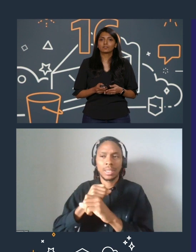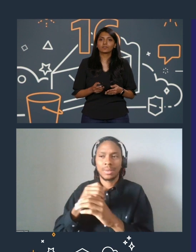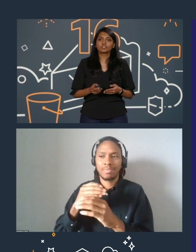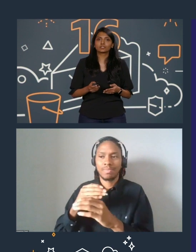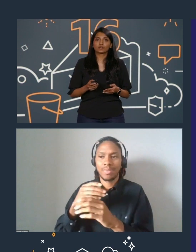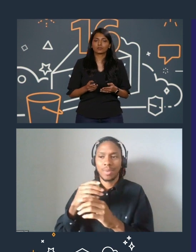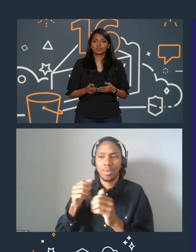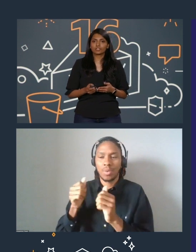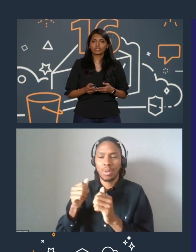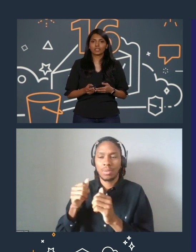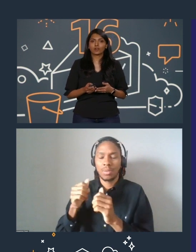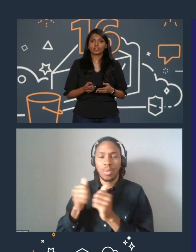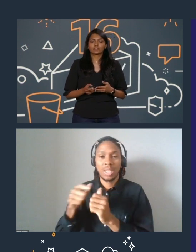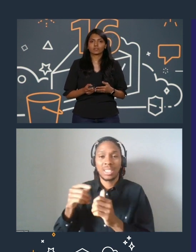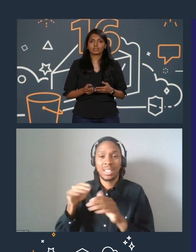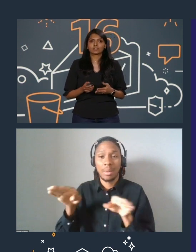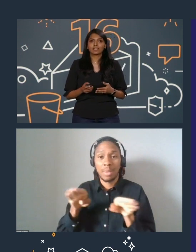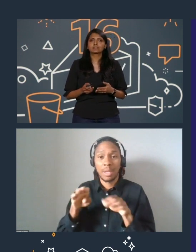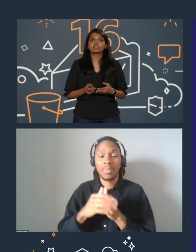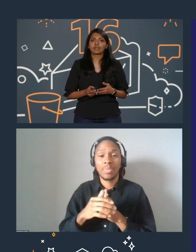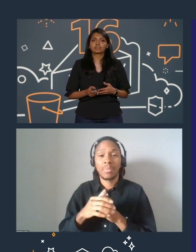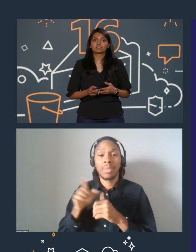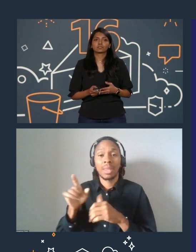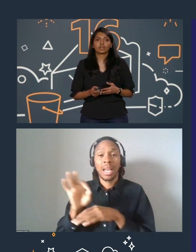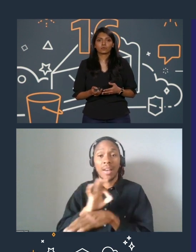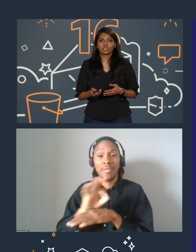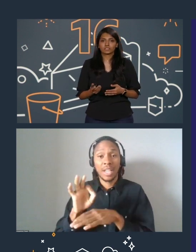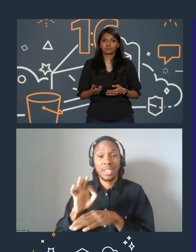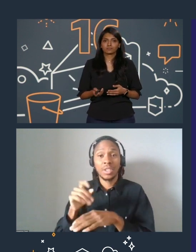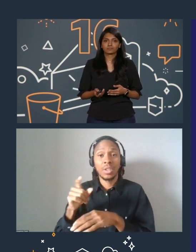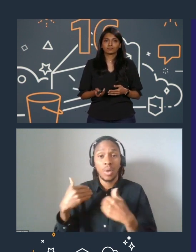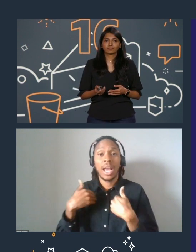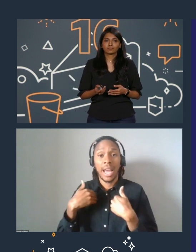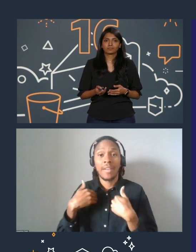A feature called versioning on S3 is an excellent answer to that question.